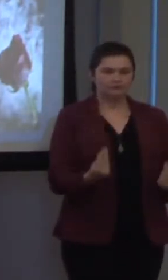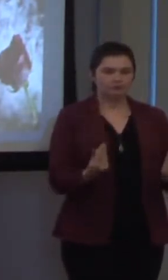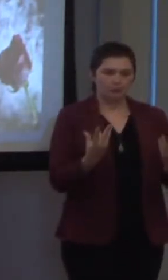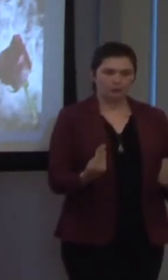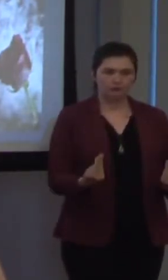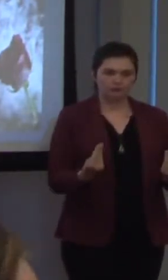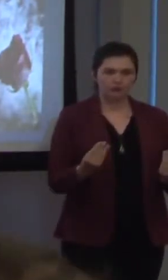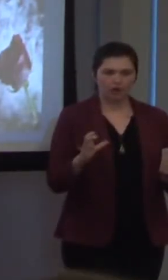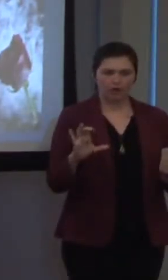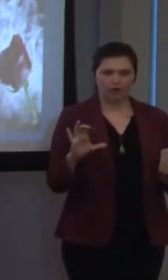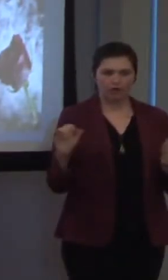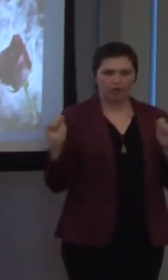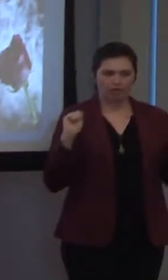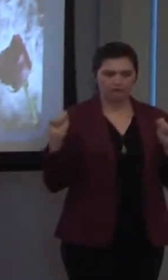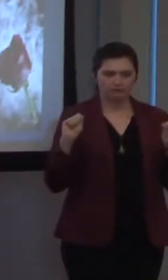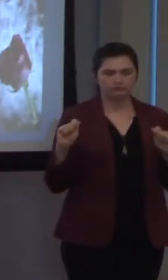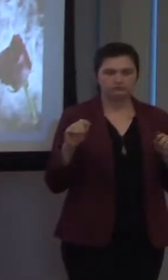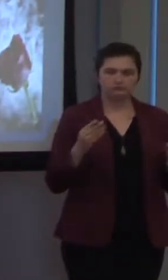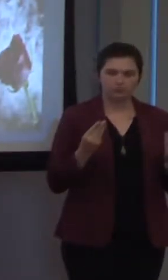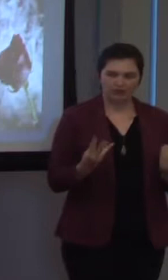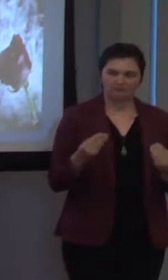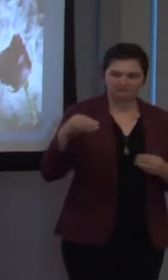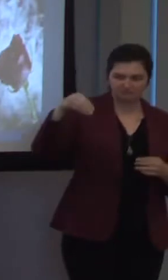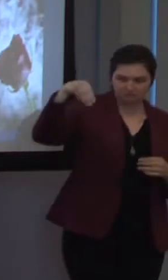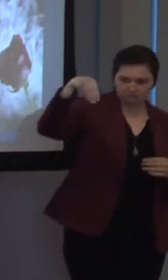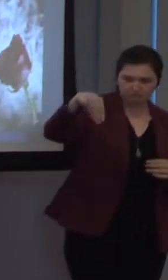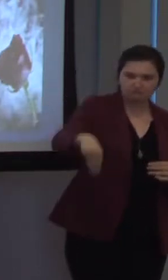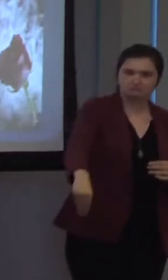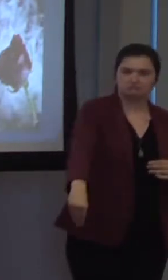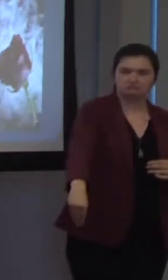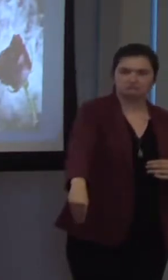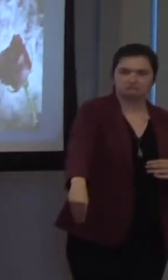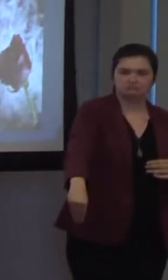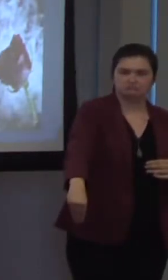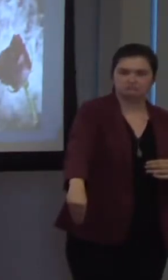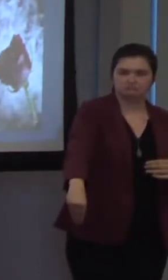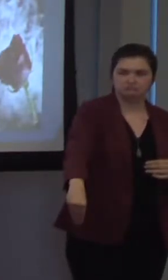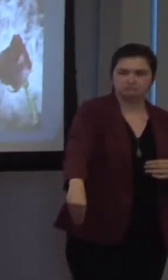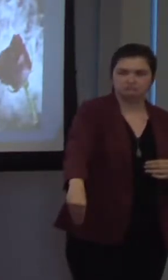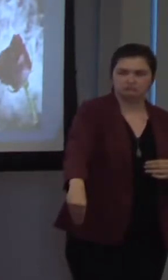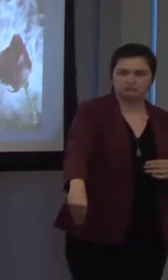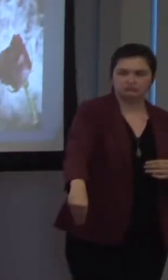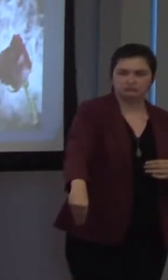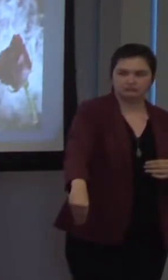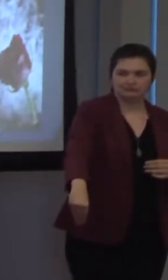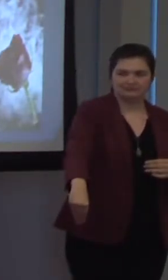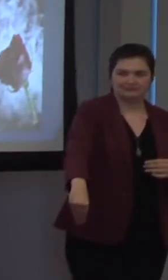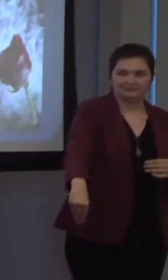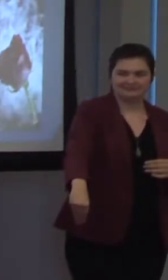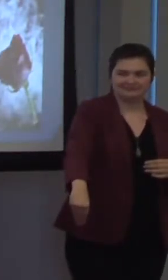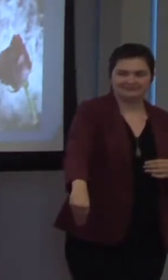And if you feel, it's pretty bendable, but if I left this in here. (bucket sizzles)